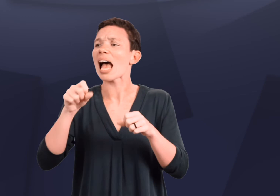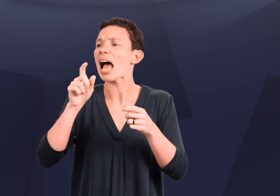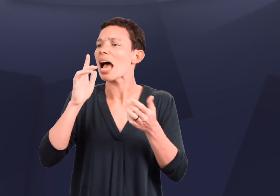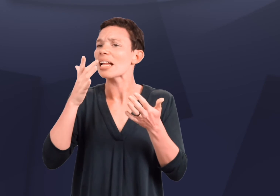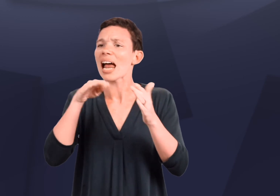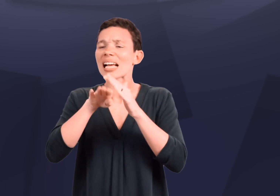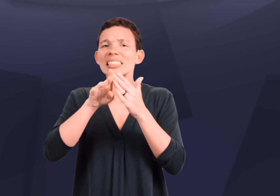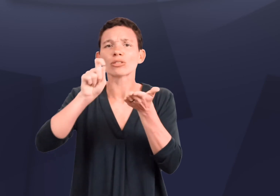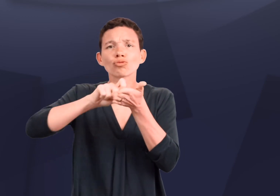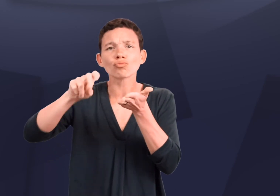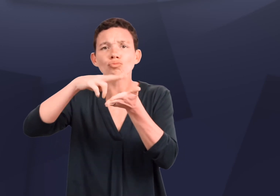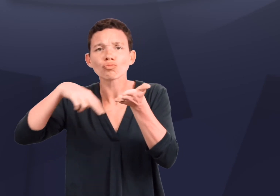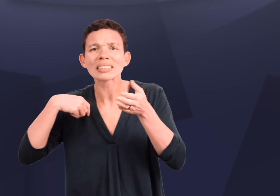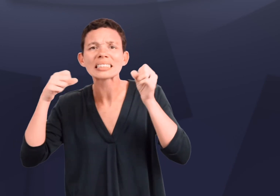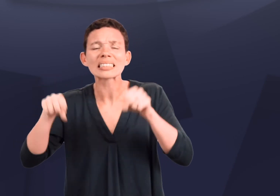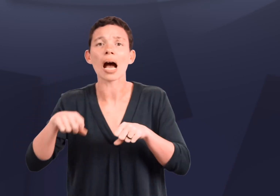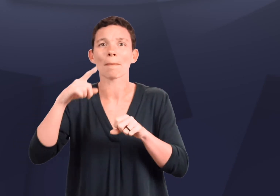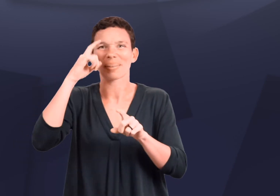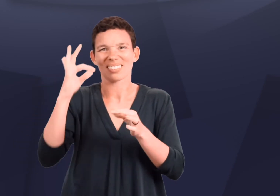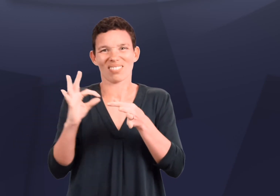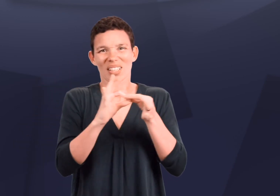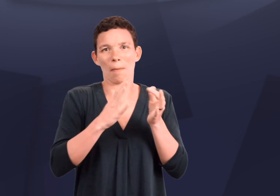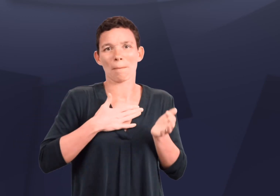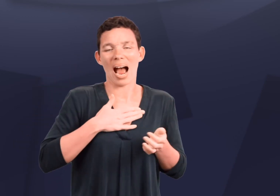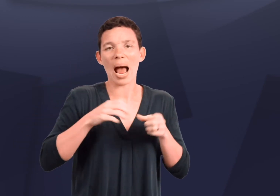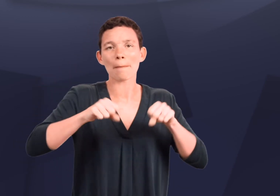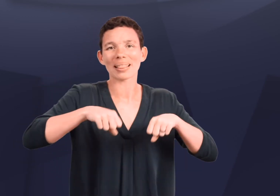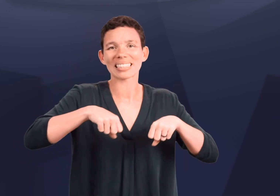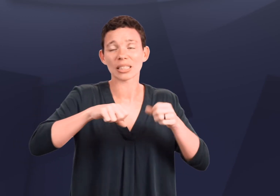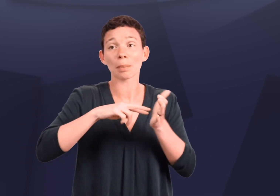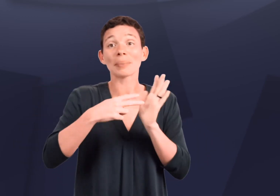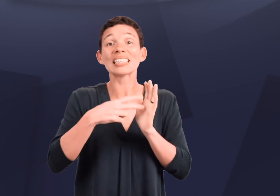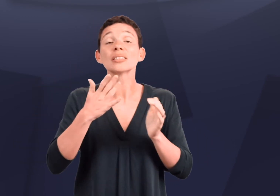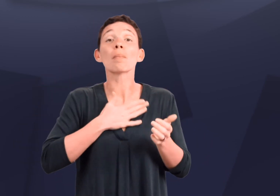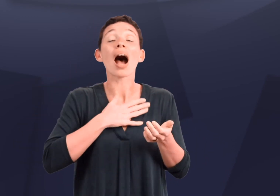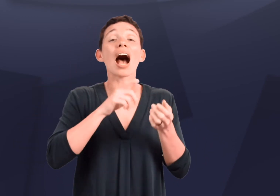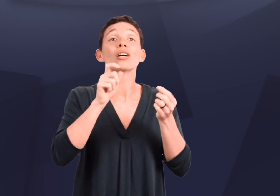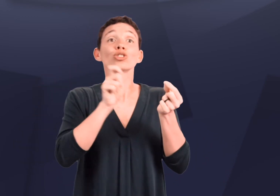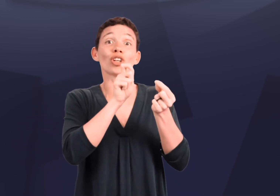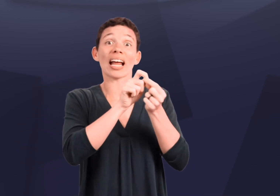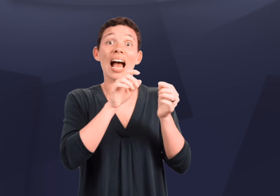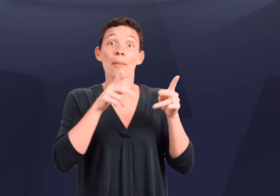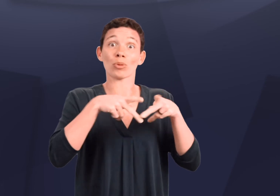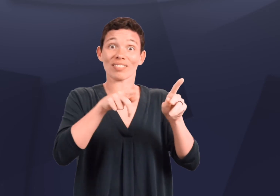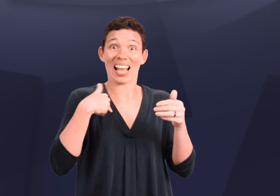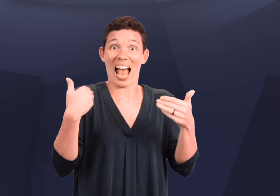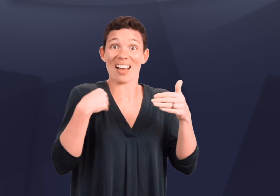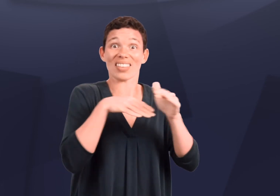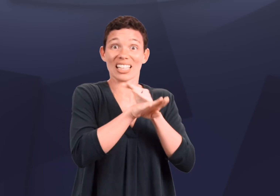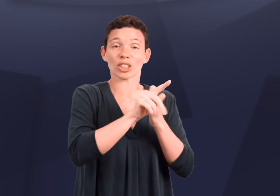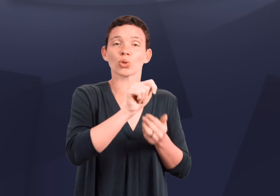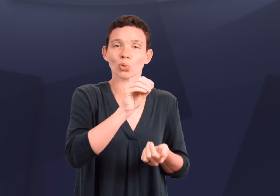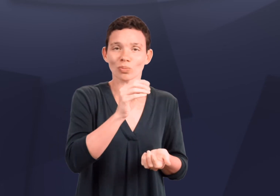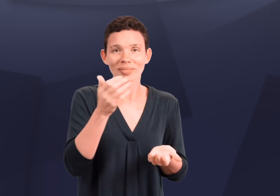I have access to reading and writing, and that is a privilege because I can have access to these abilities.